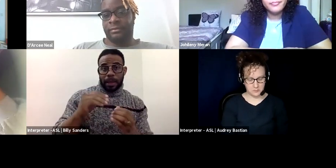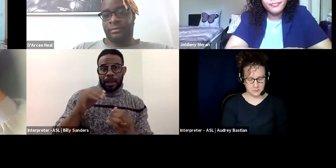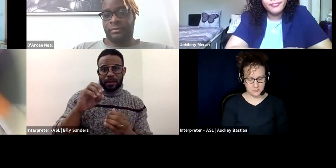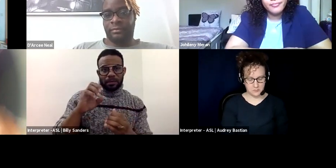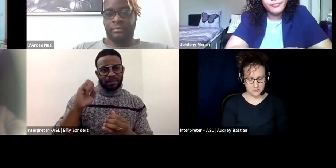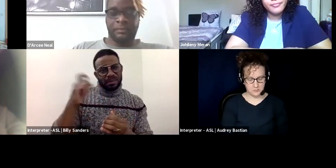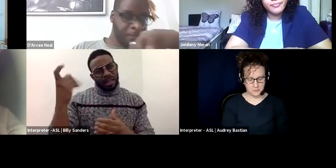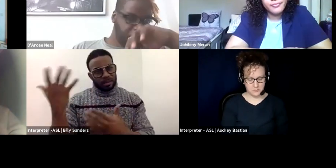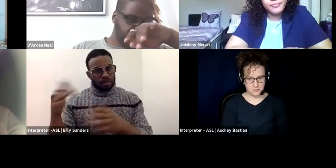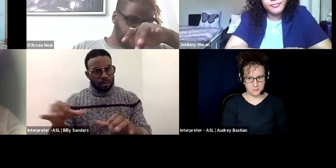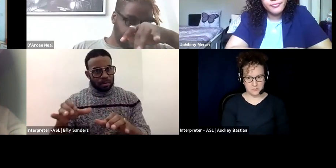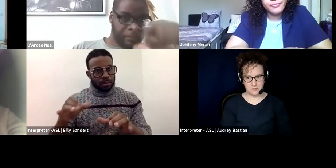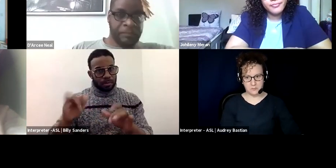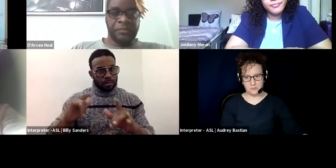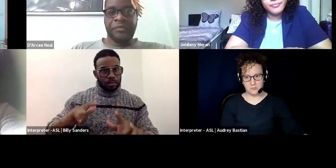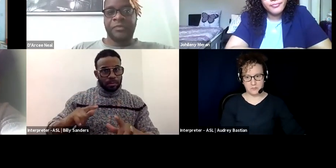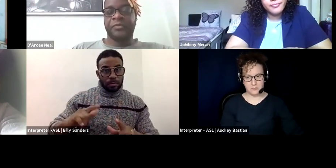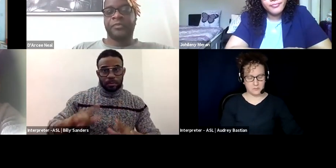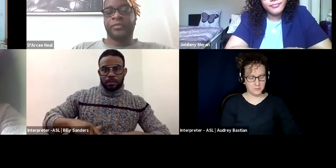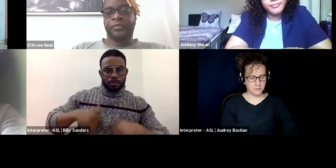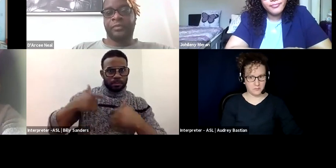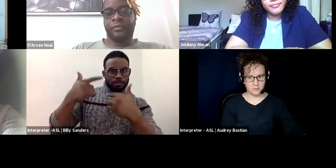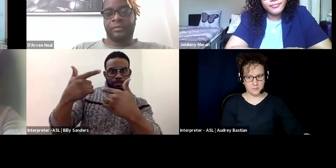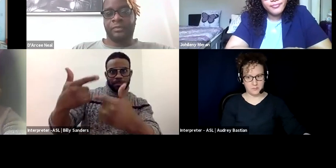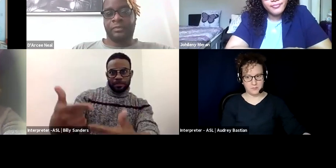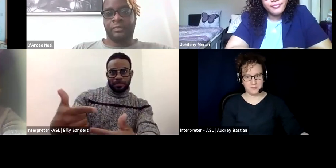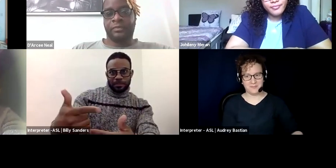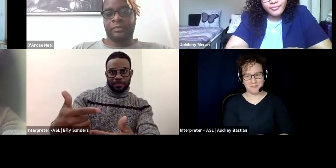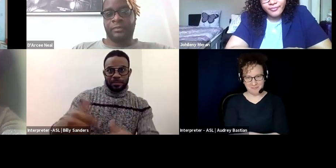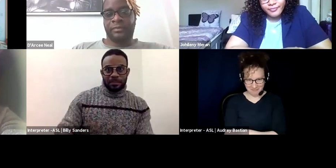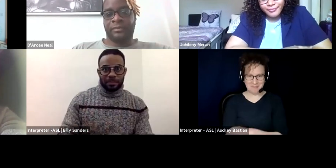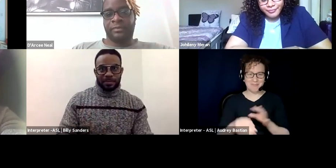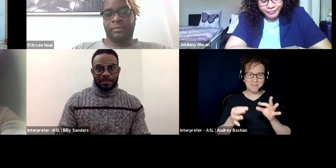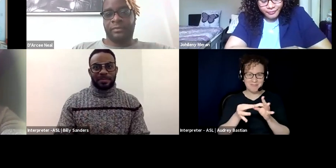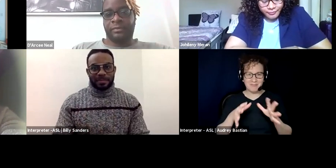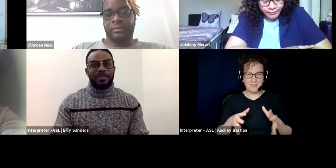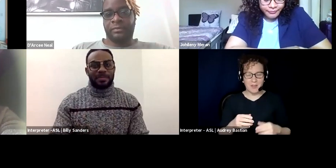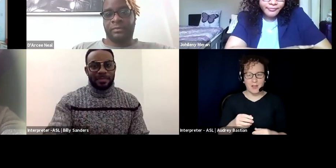activities. If you found yourself reflected in the classroom curriculum, do you have an